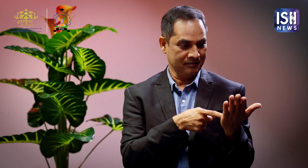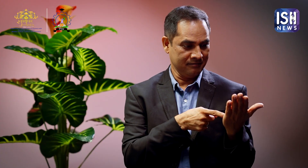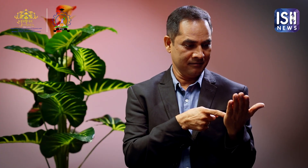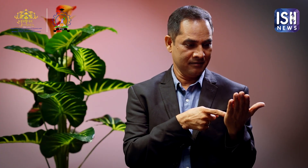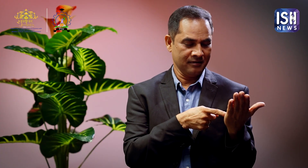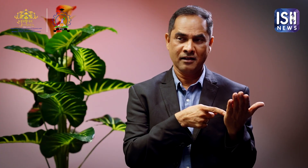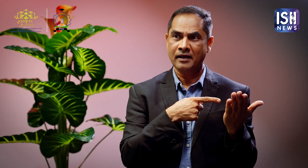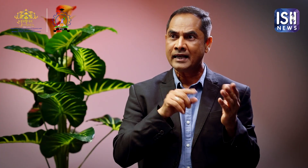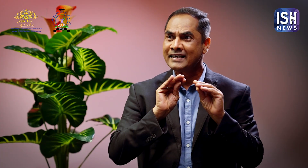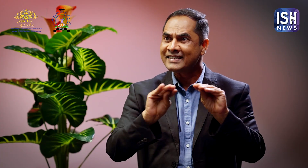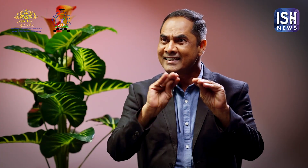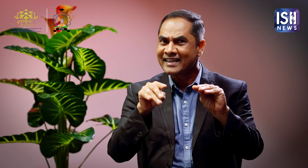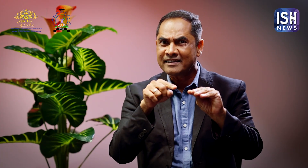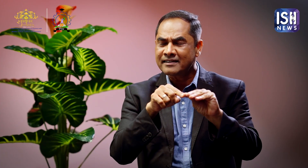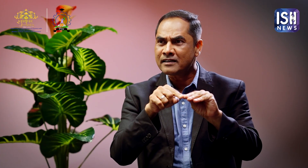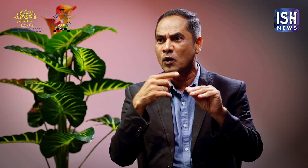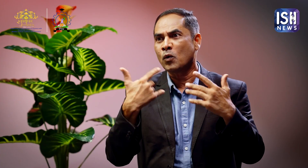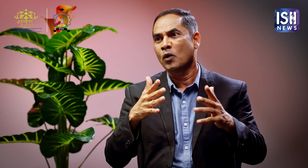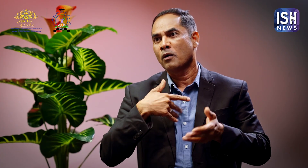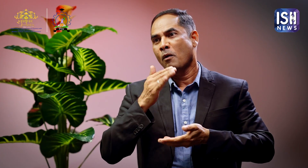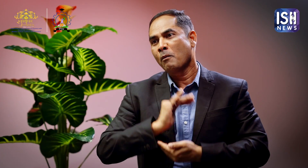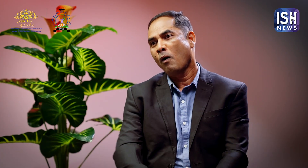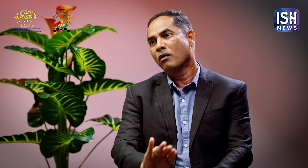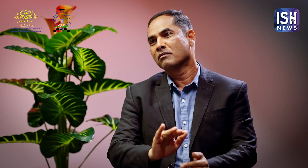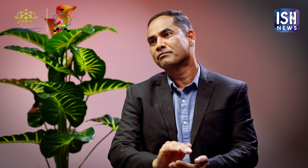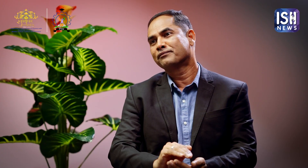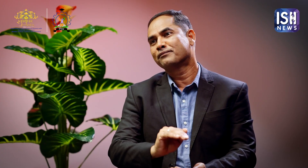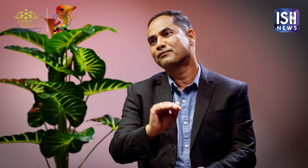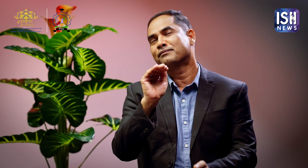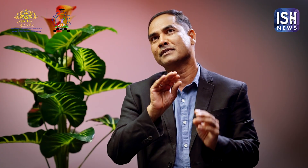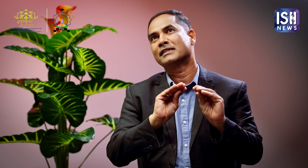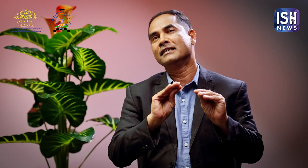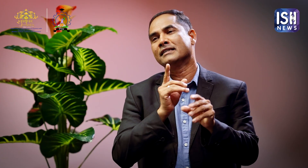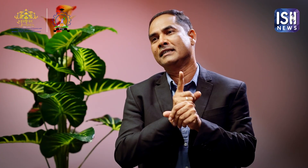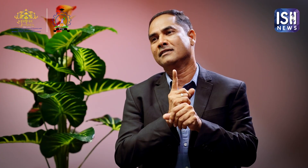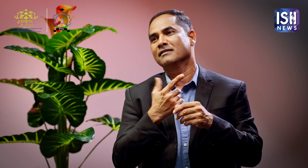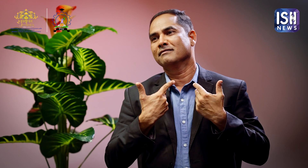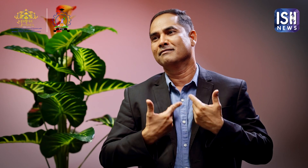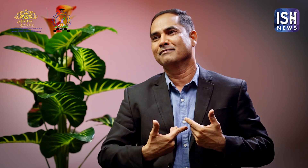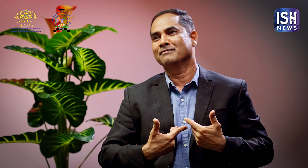Because the other offer involved teaching, something I was passionate about from the start. I had always dreamed of being a teacher.